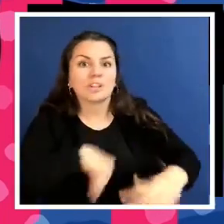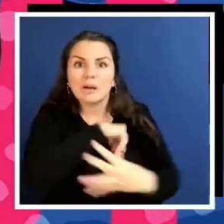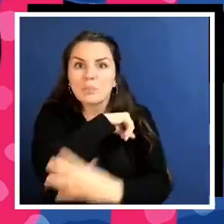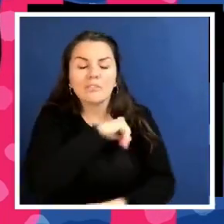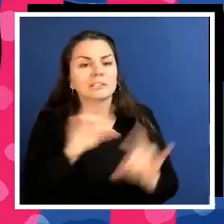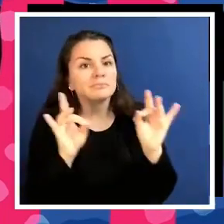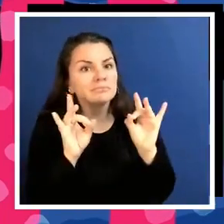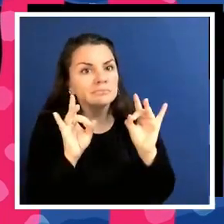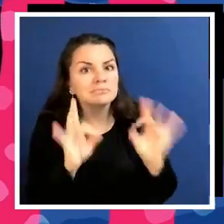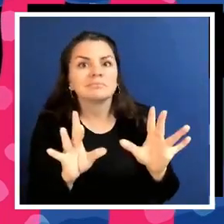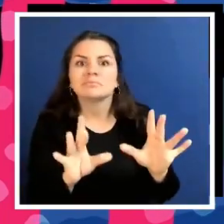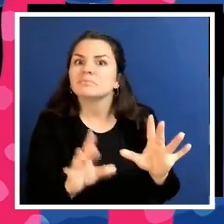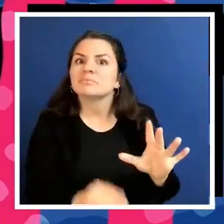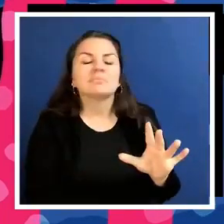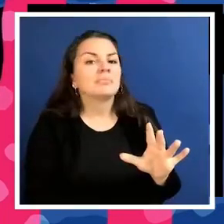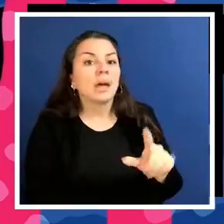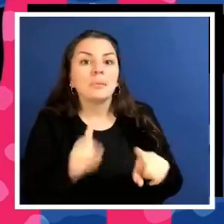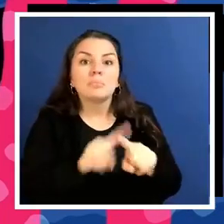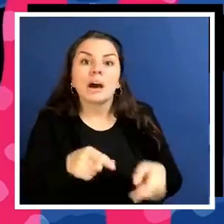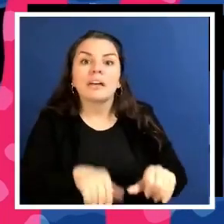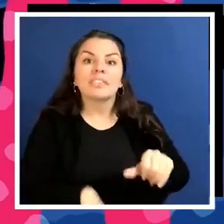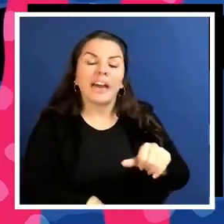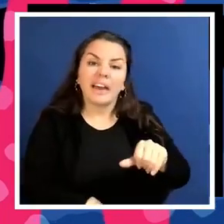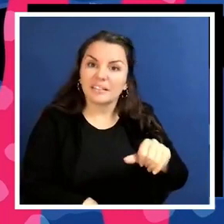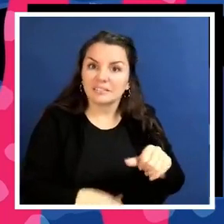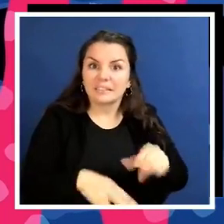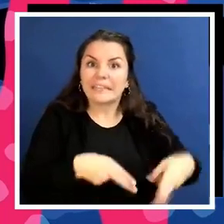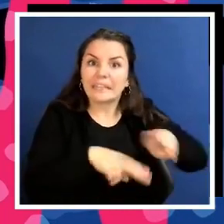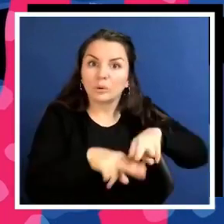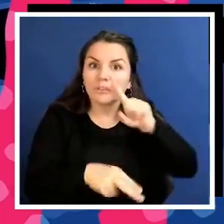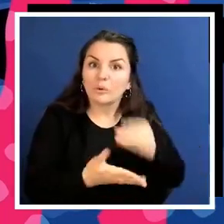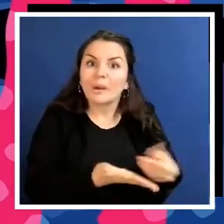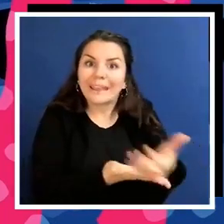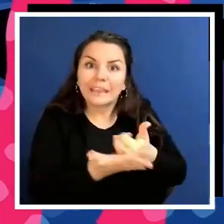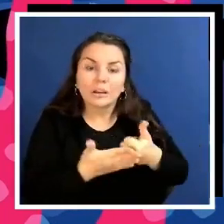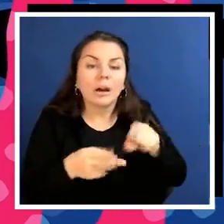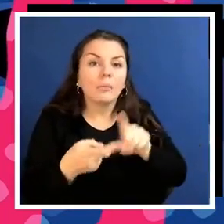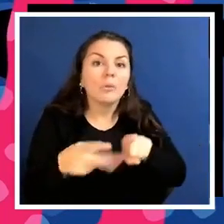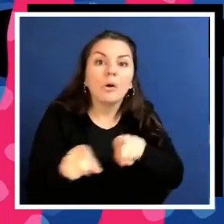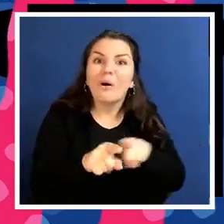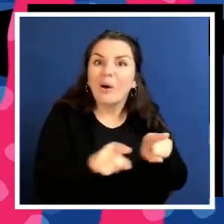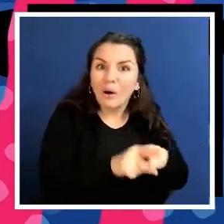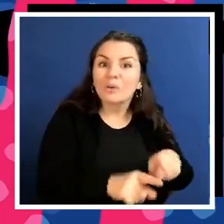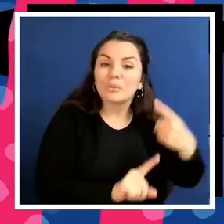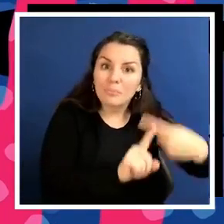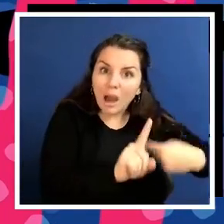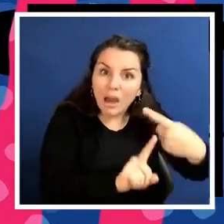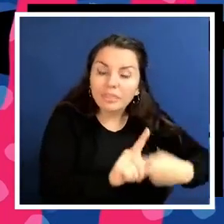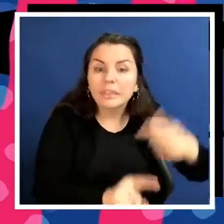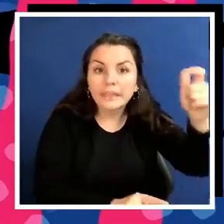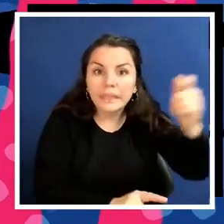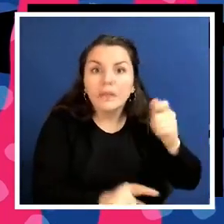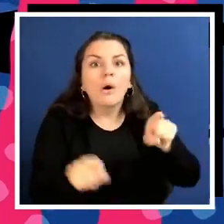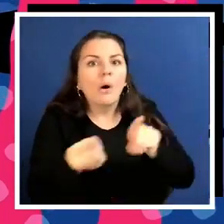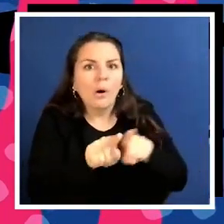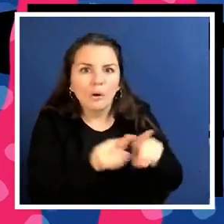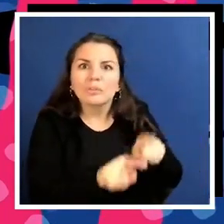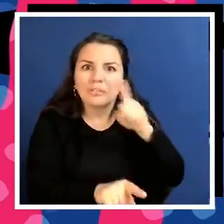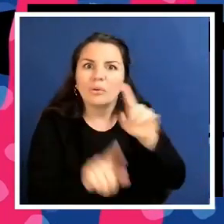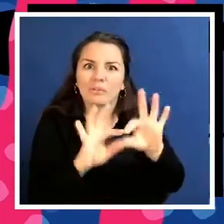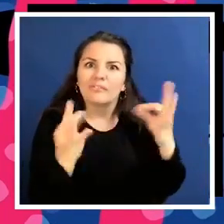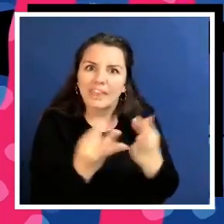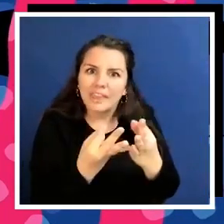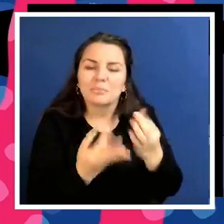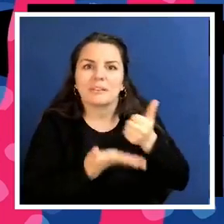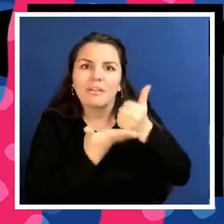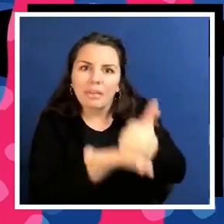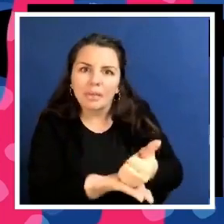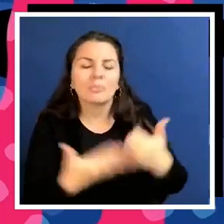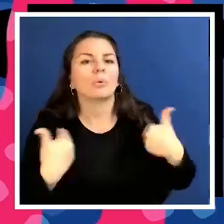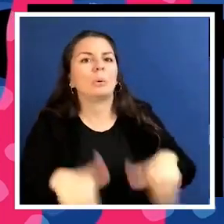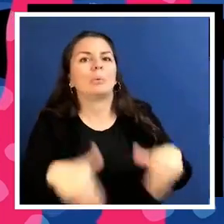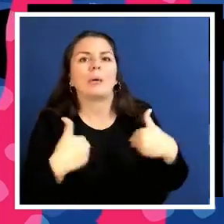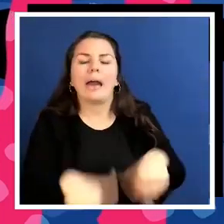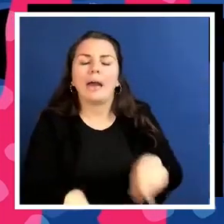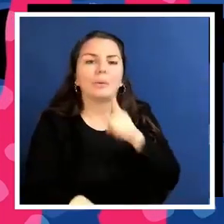GOVERNMENT REALIZING THAT